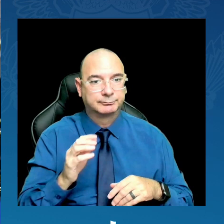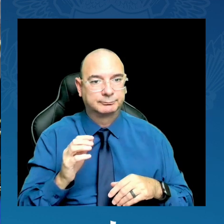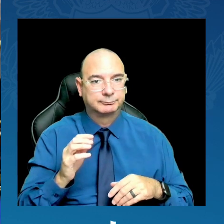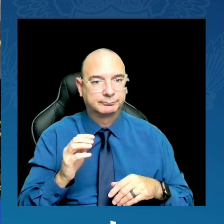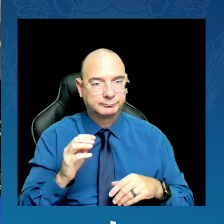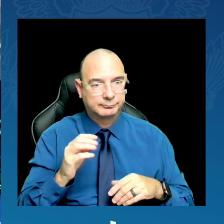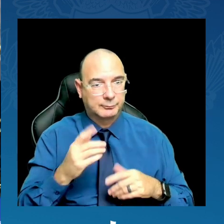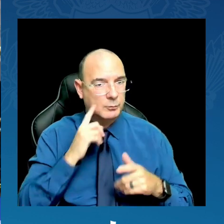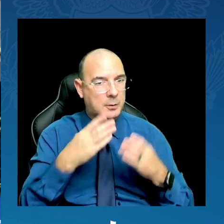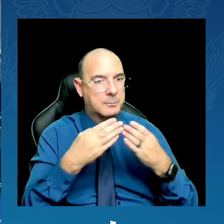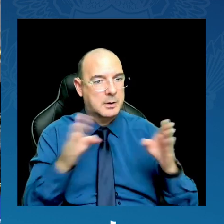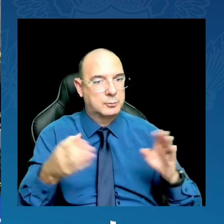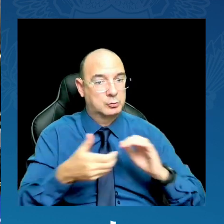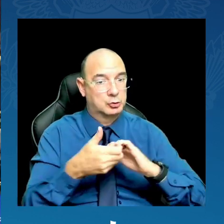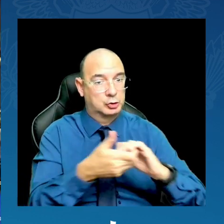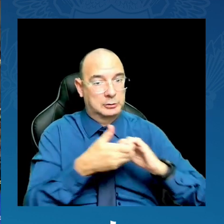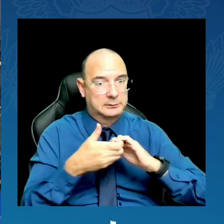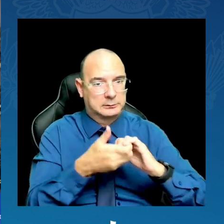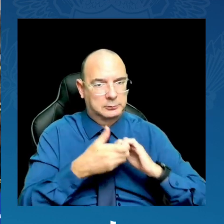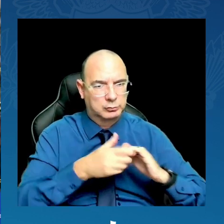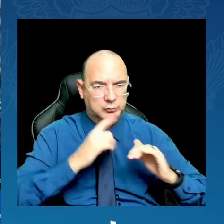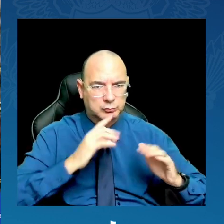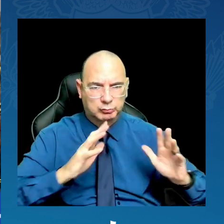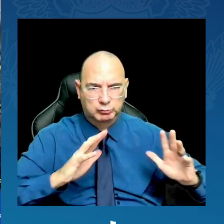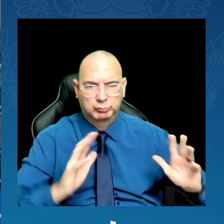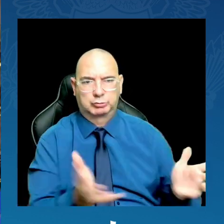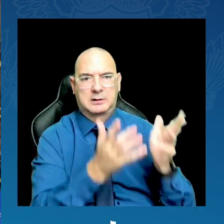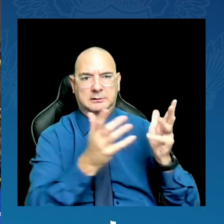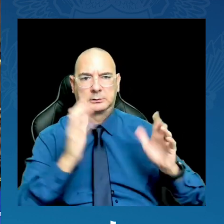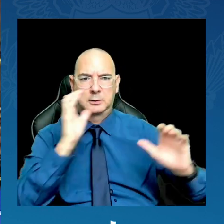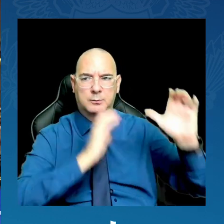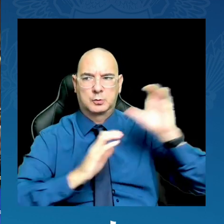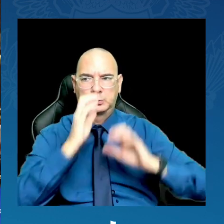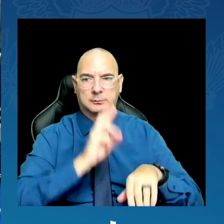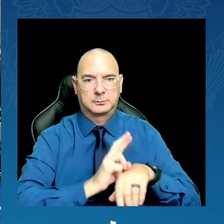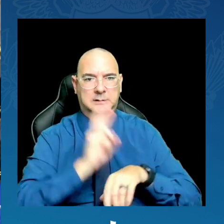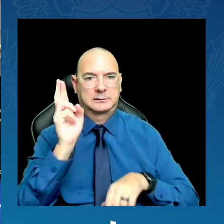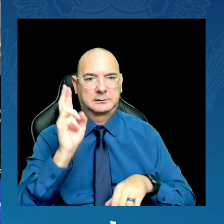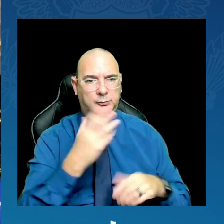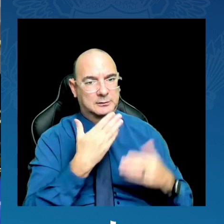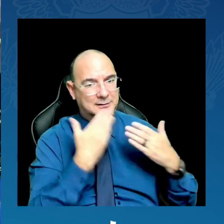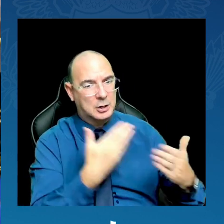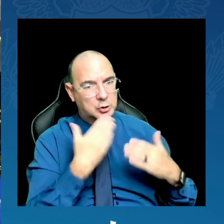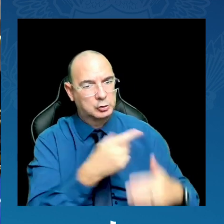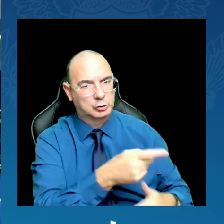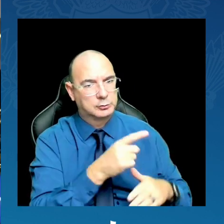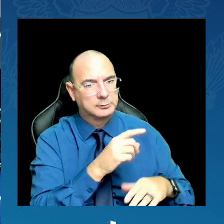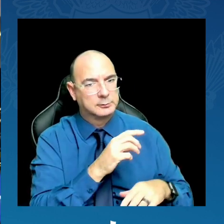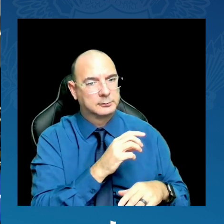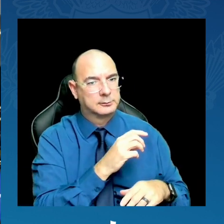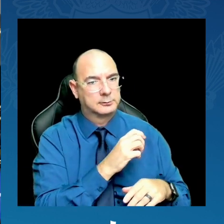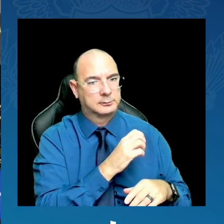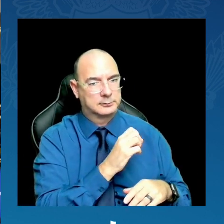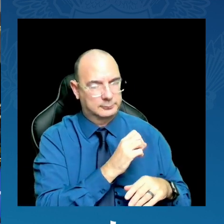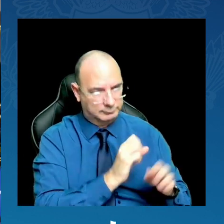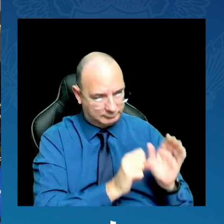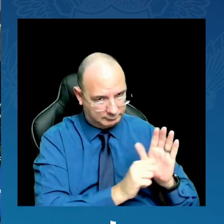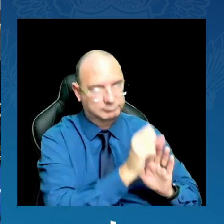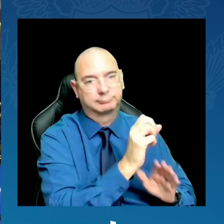Thank you, Madam Vice President and distinguished members of the Space Council for the opportunity to present today the commercial space industry